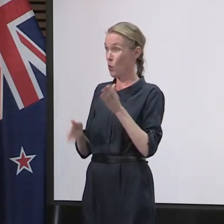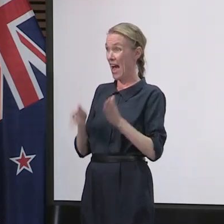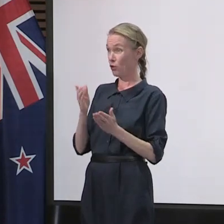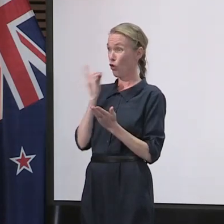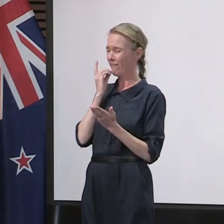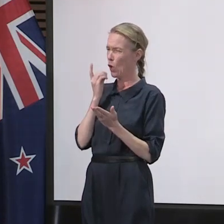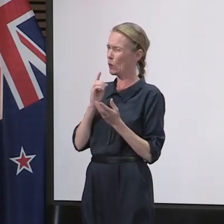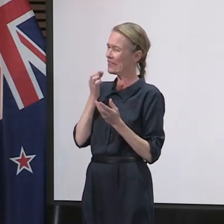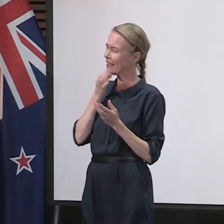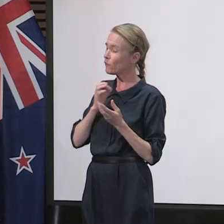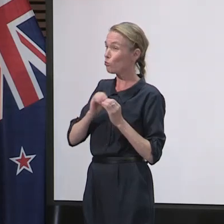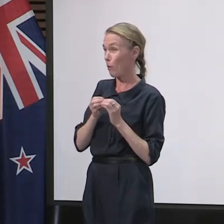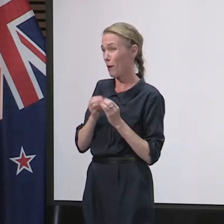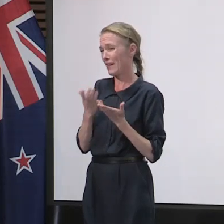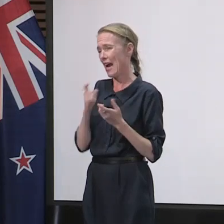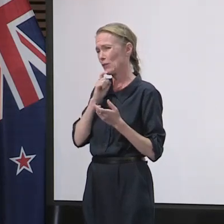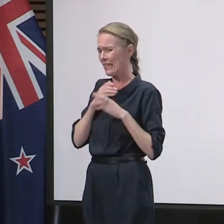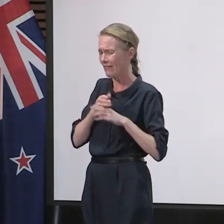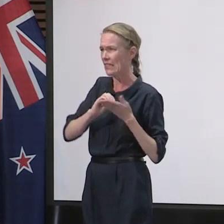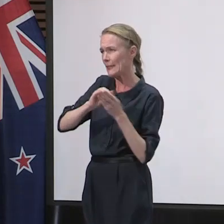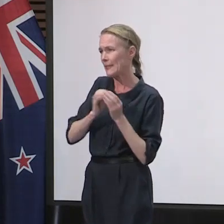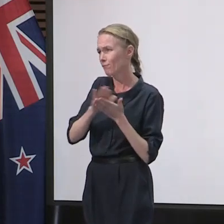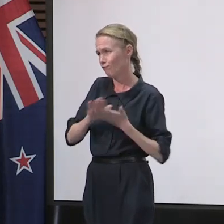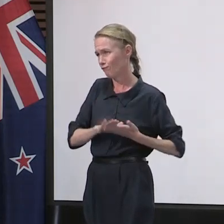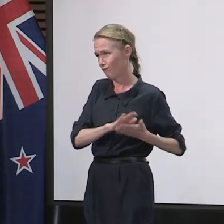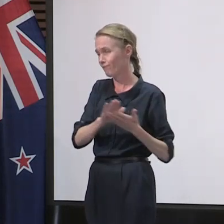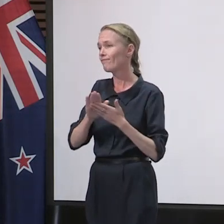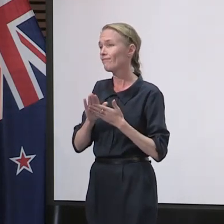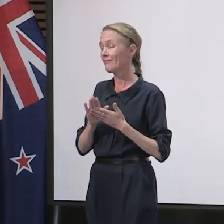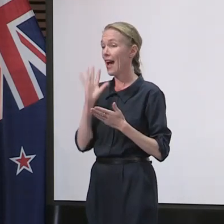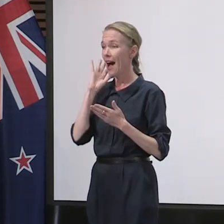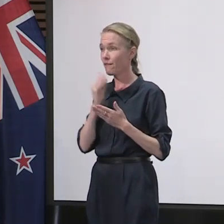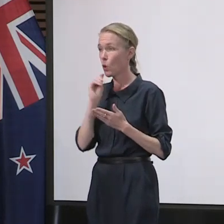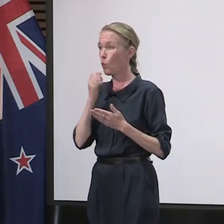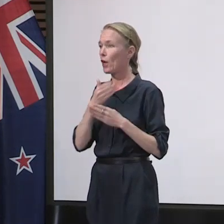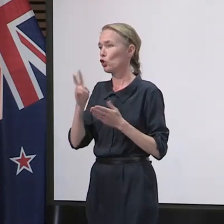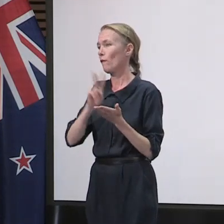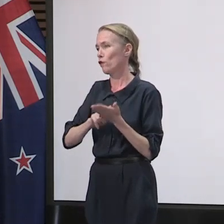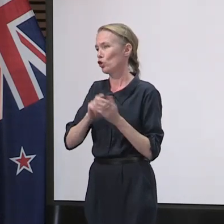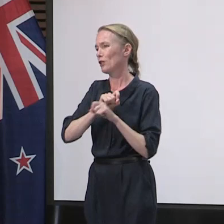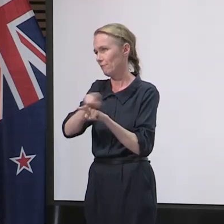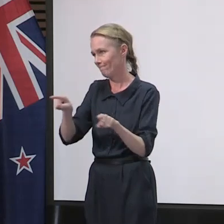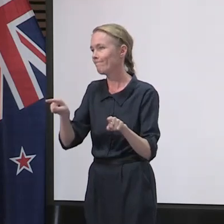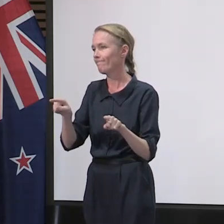think on some Android phones. Those are being looked at. If you have any issues, let us